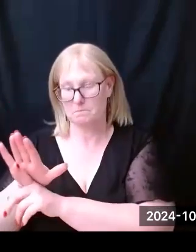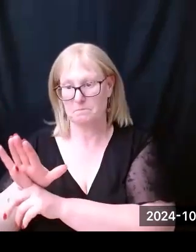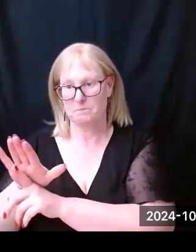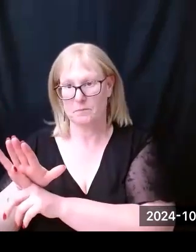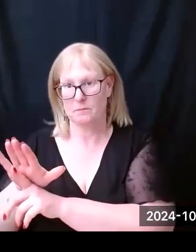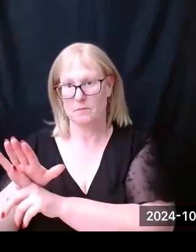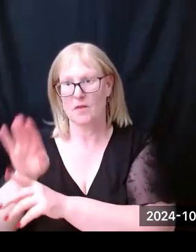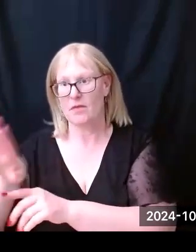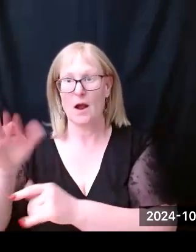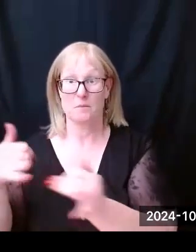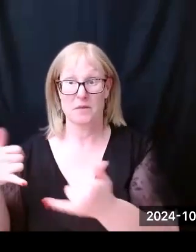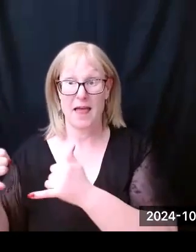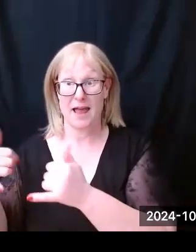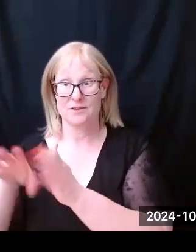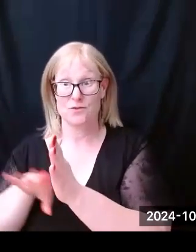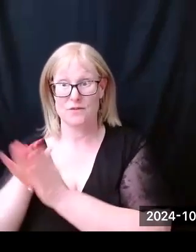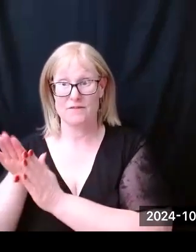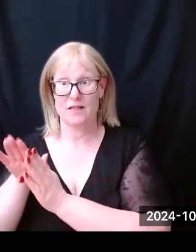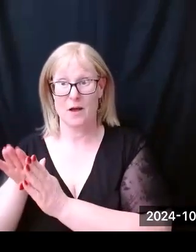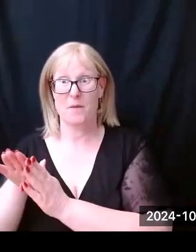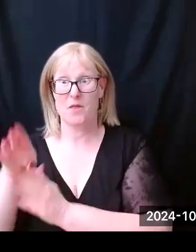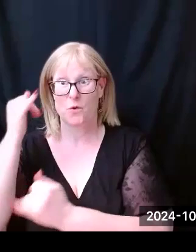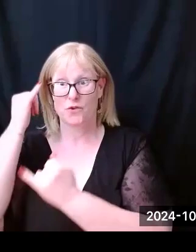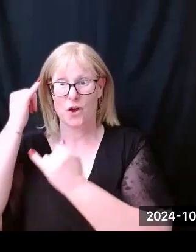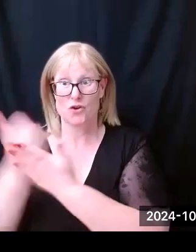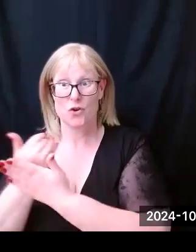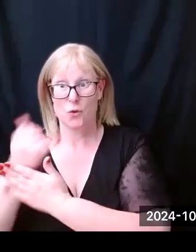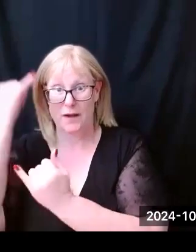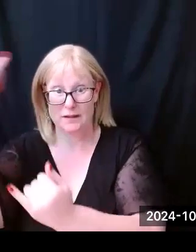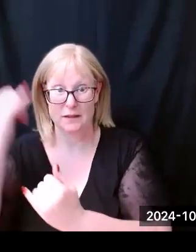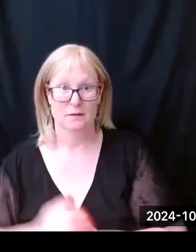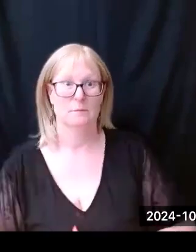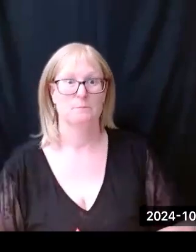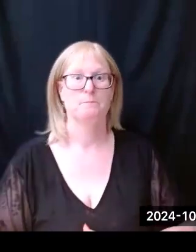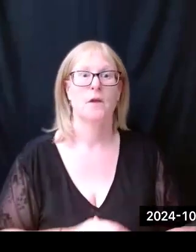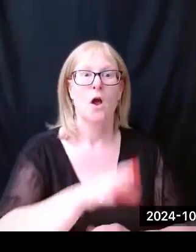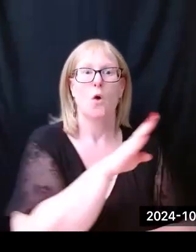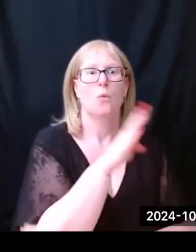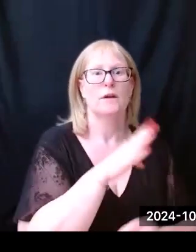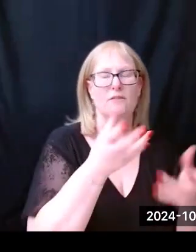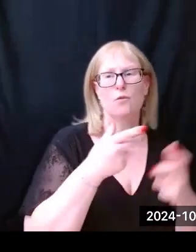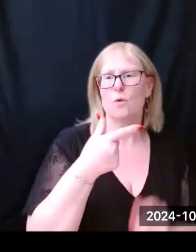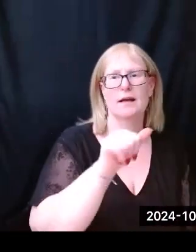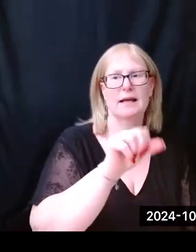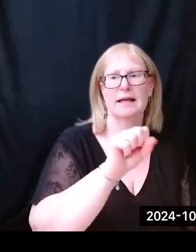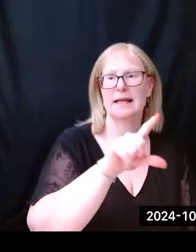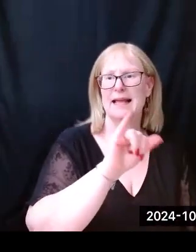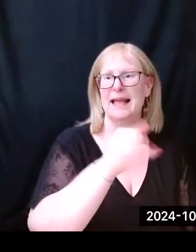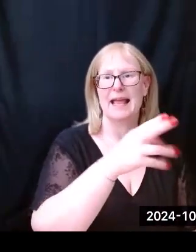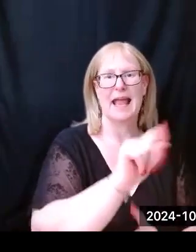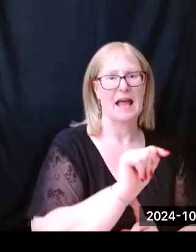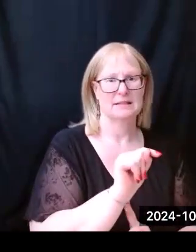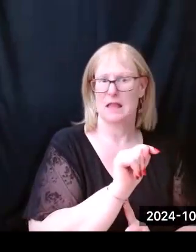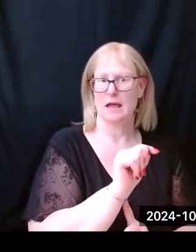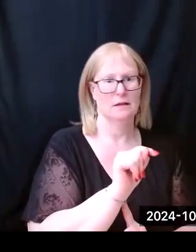Right, even something as like, look at how cute this image, like no rights, copyright image is right this kid's really cute, but